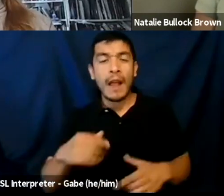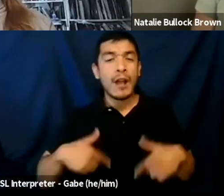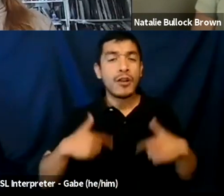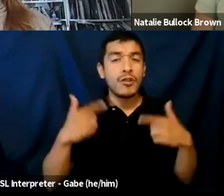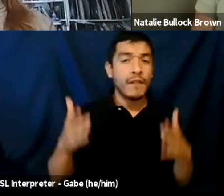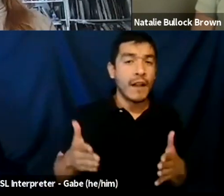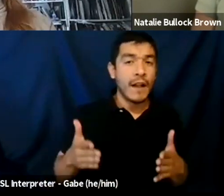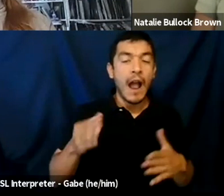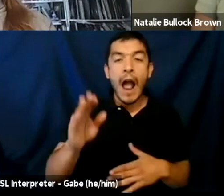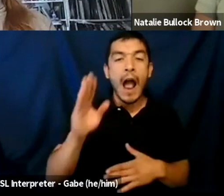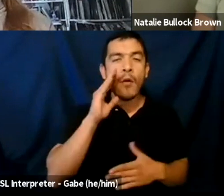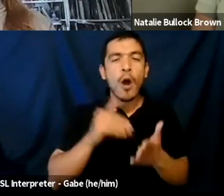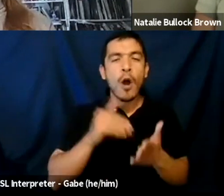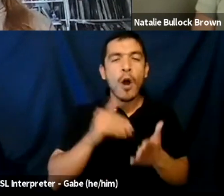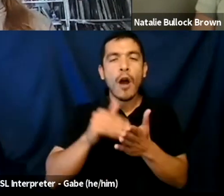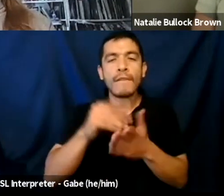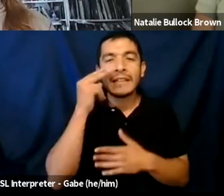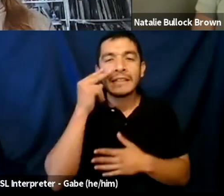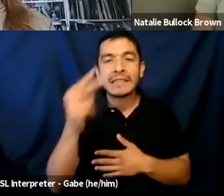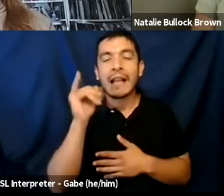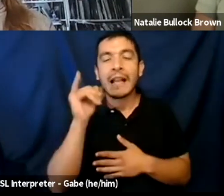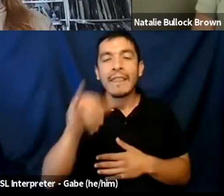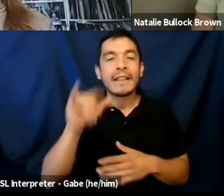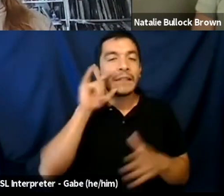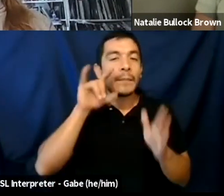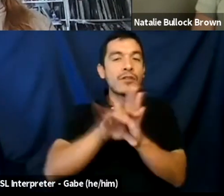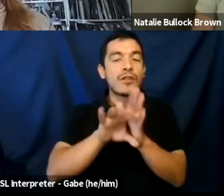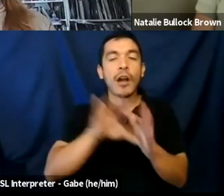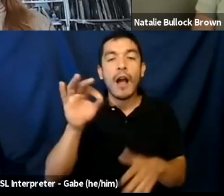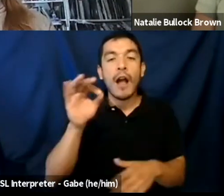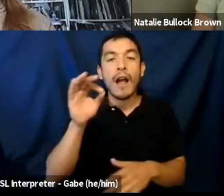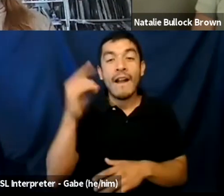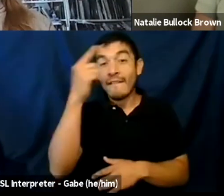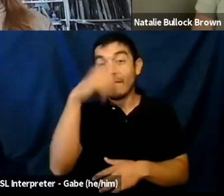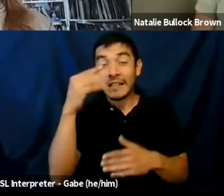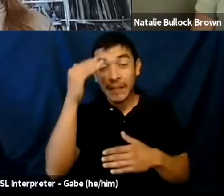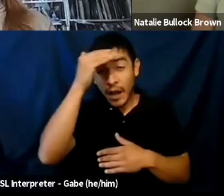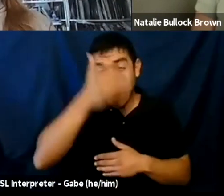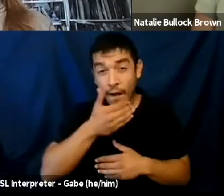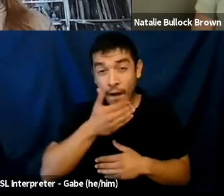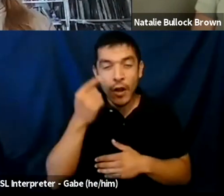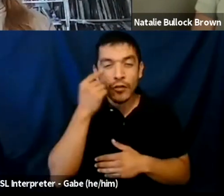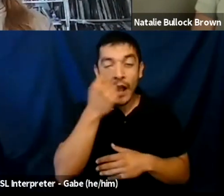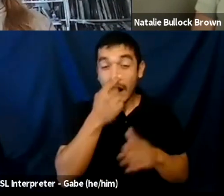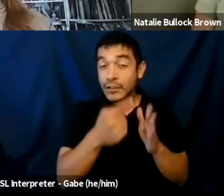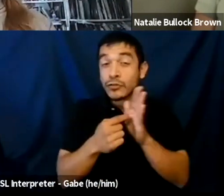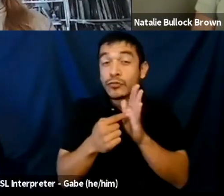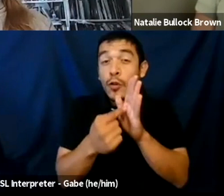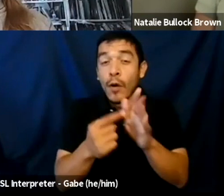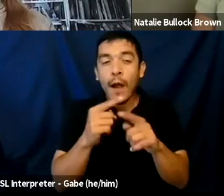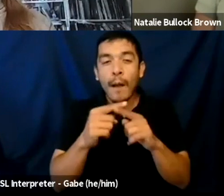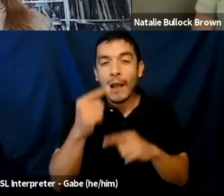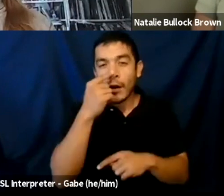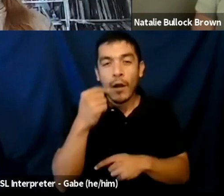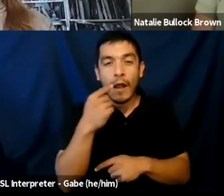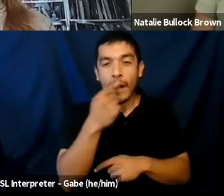And you'll often see this image of a face covering. So, their eyes are showing, but the nose and mouth is covered.